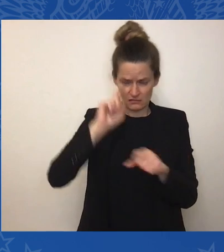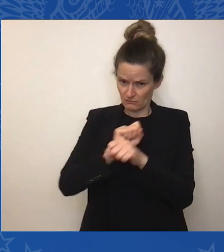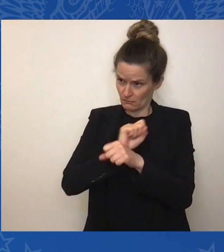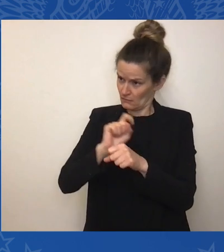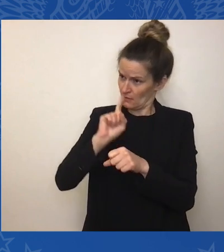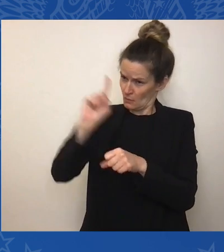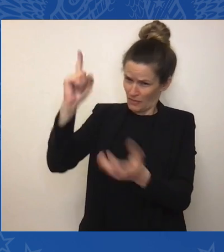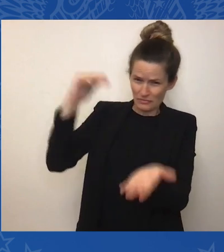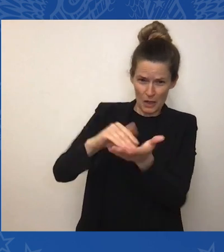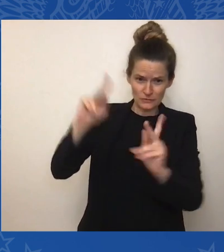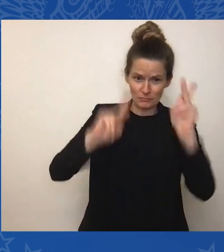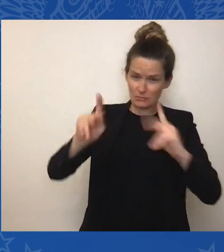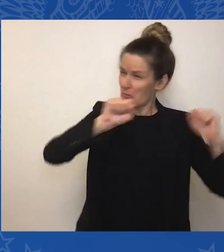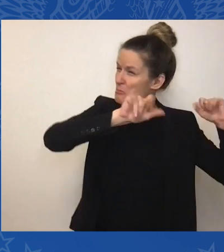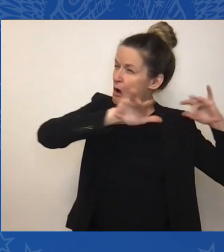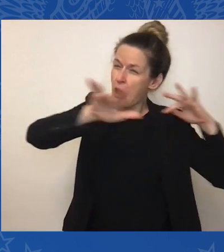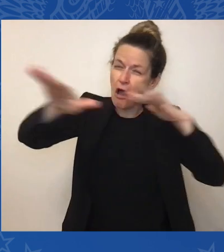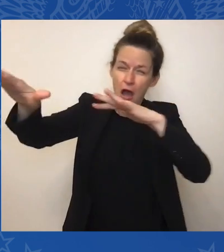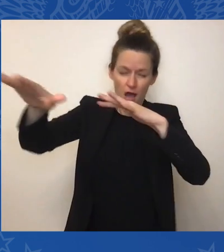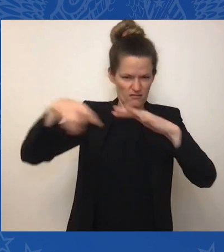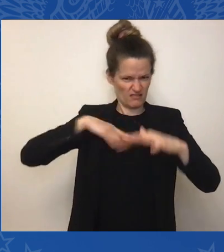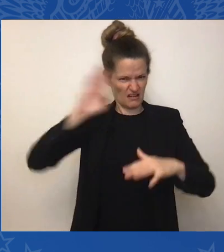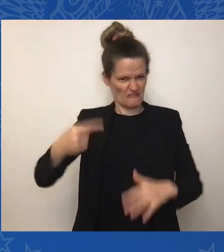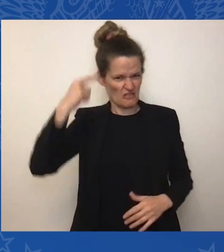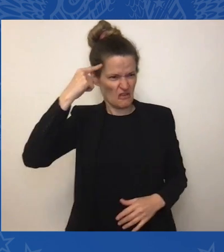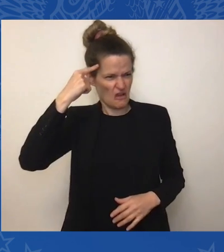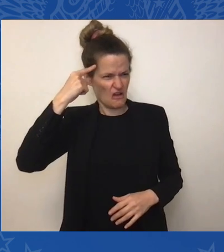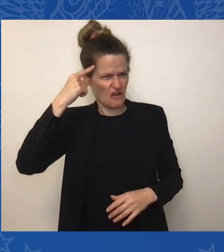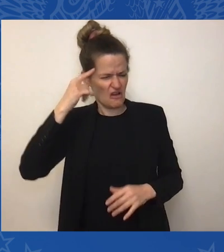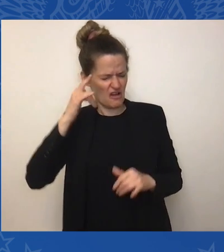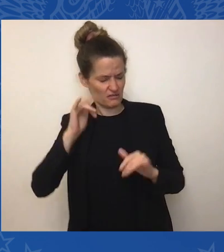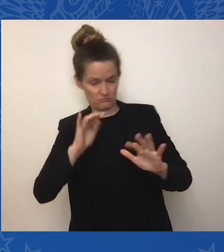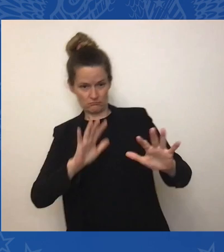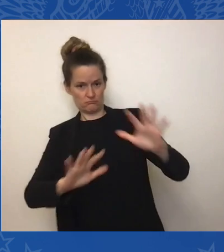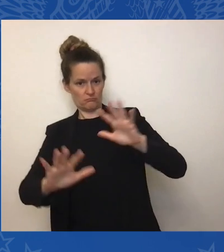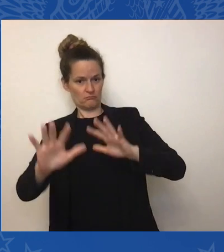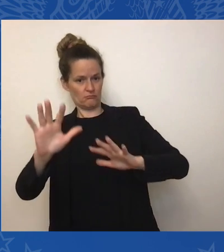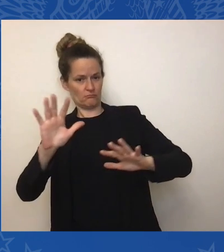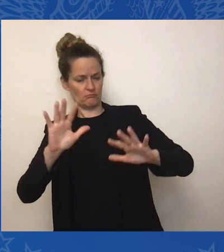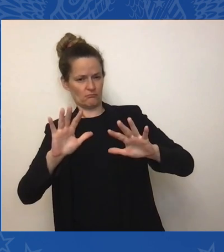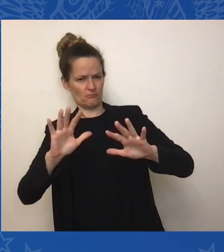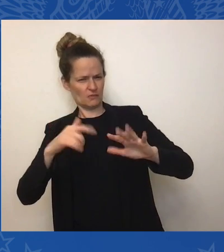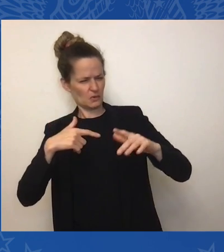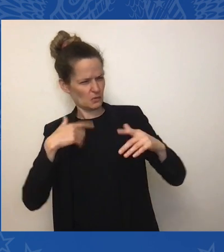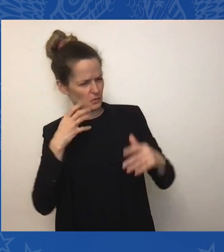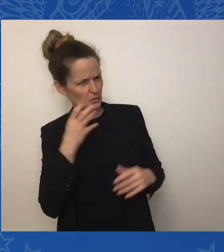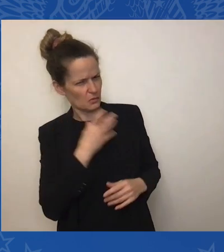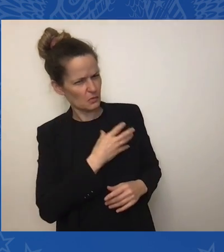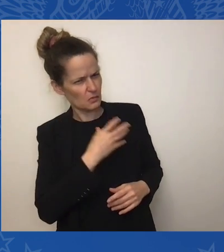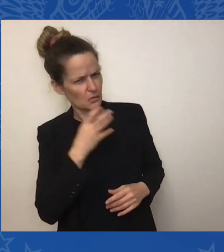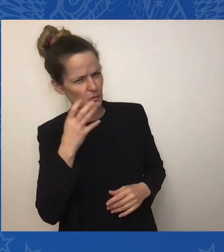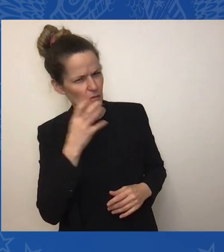killed two police officers, smashed and ransacked the office of members